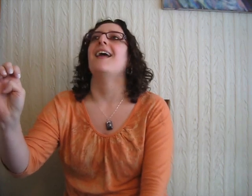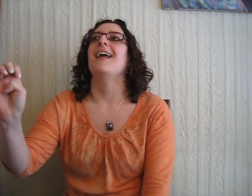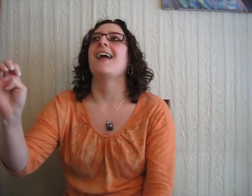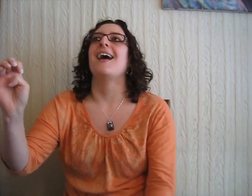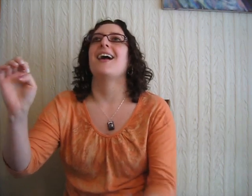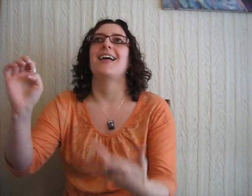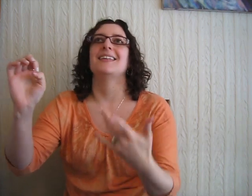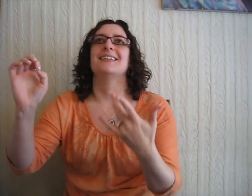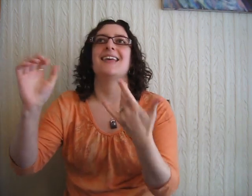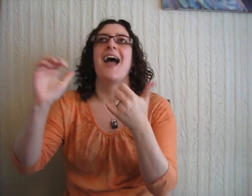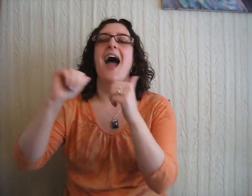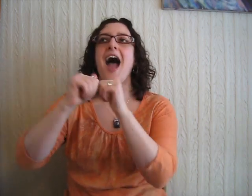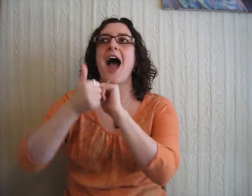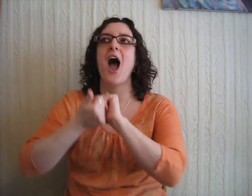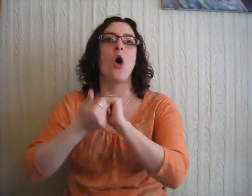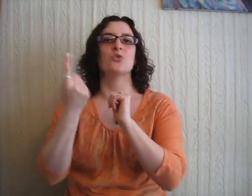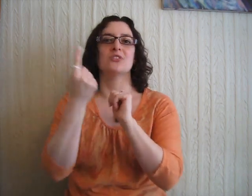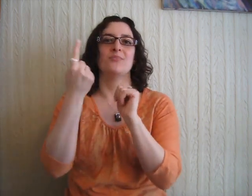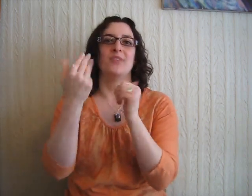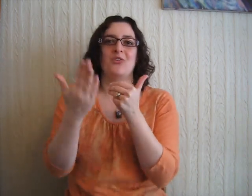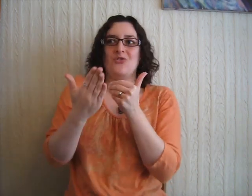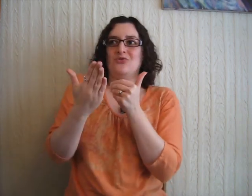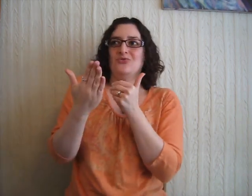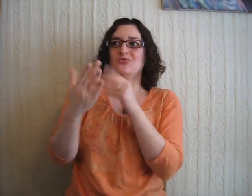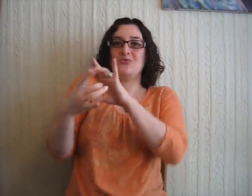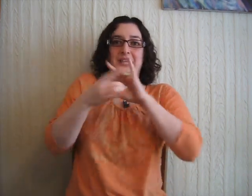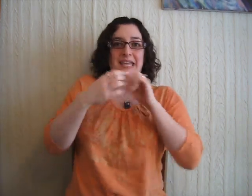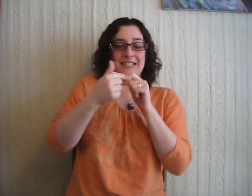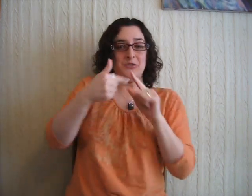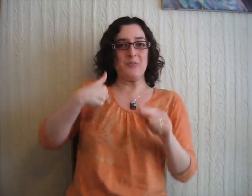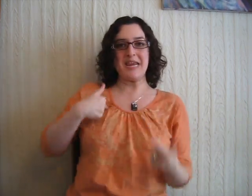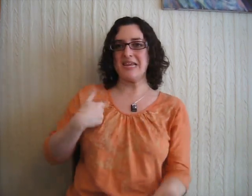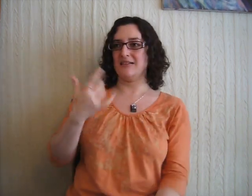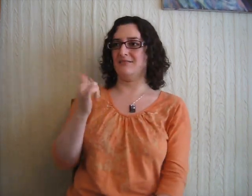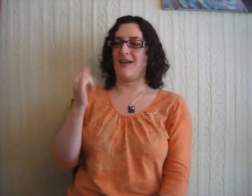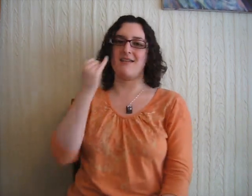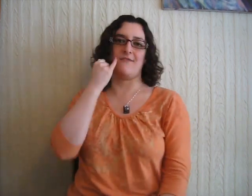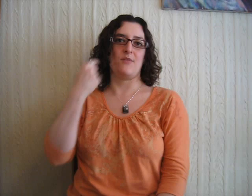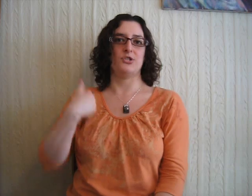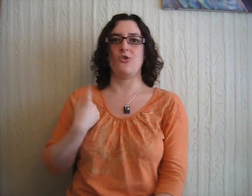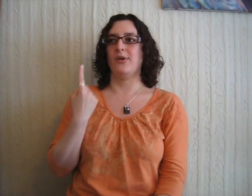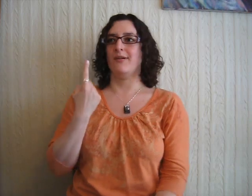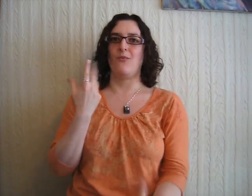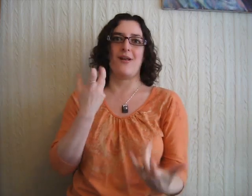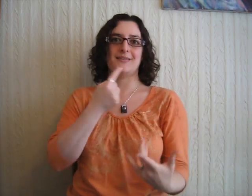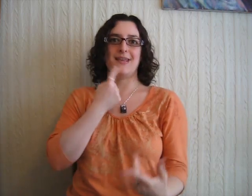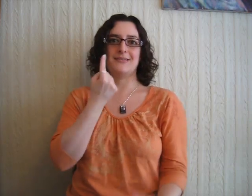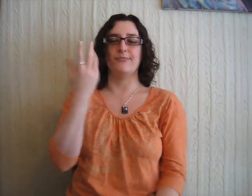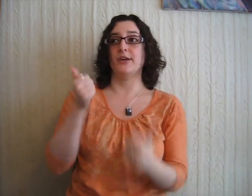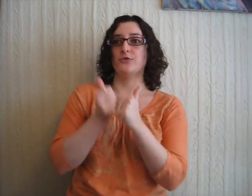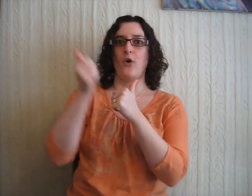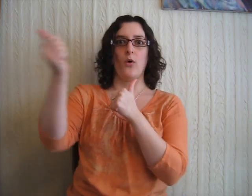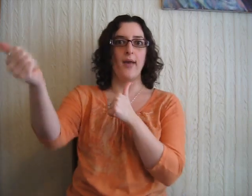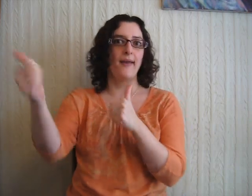And how something relates to me Like if I'm showing, or I want to say something's far away